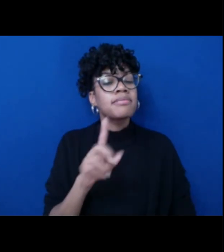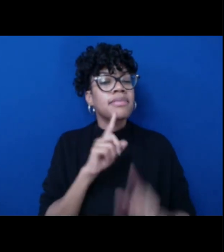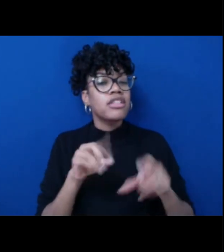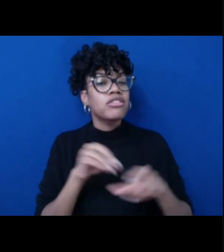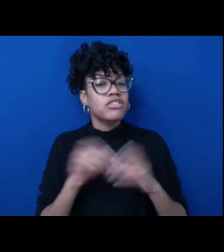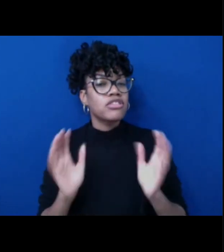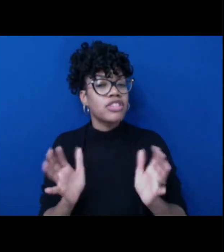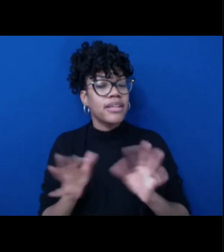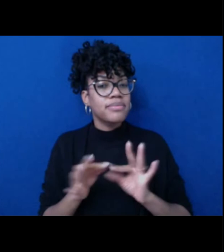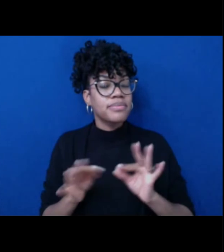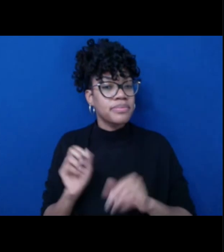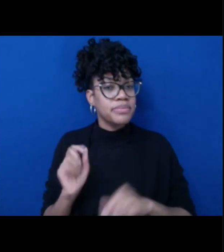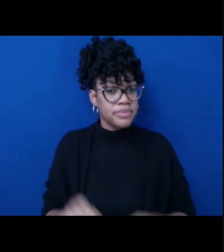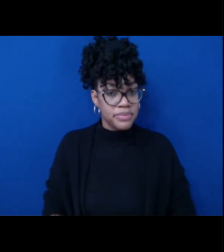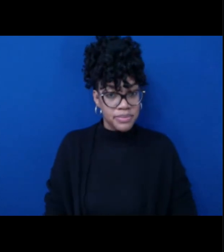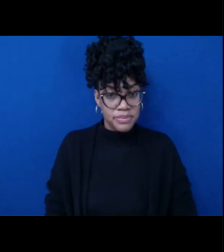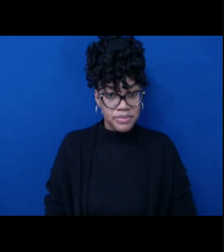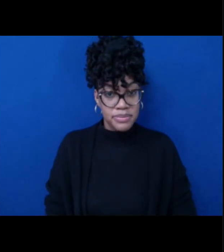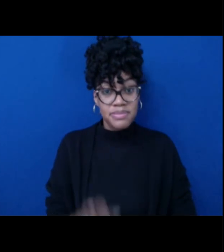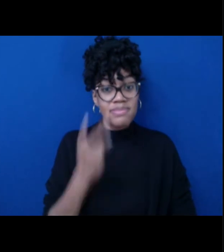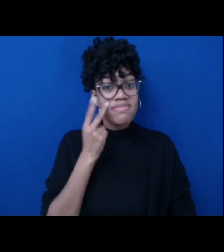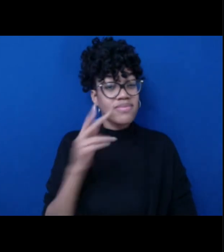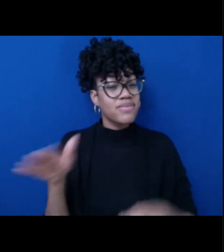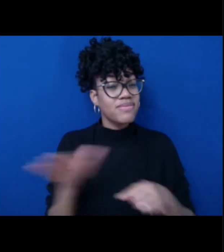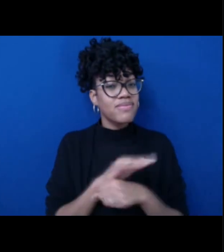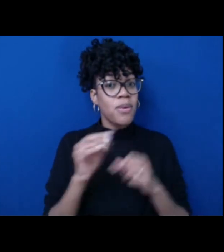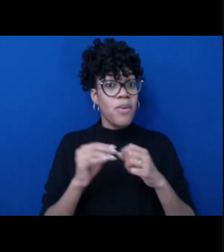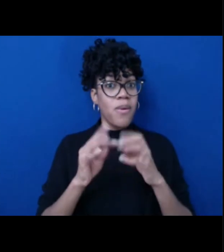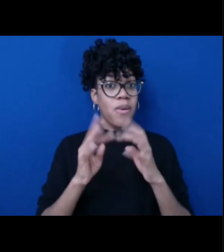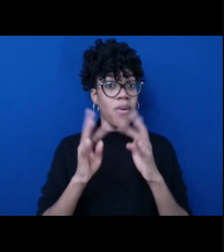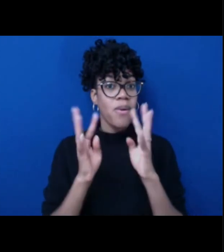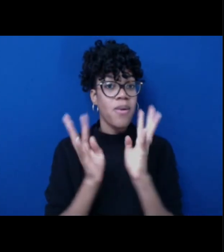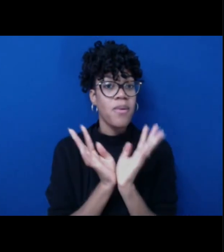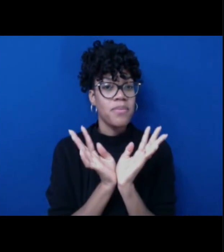So here, they have opened up all of their tentacles.